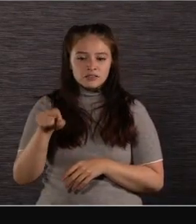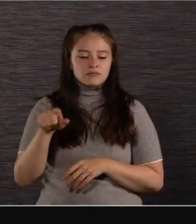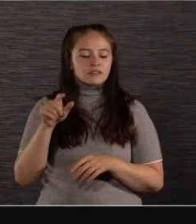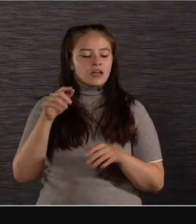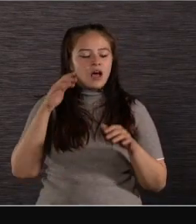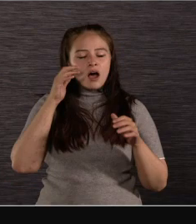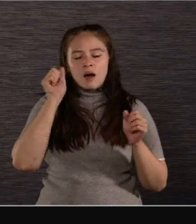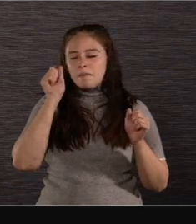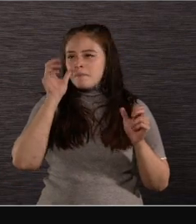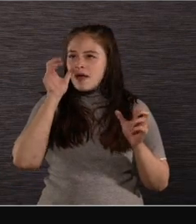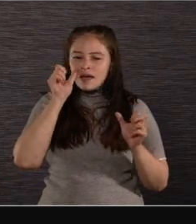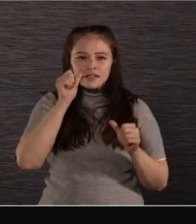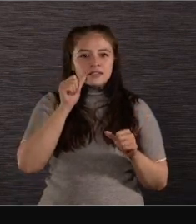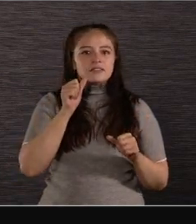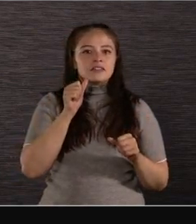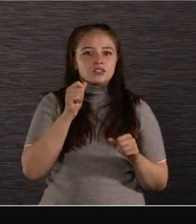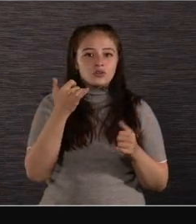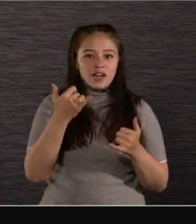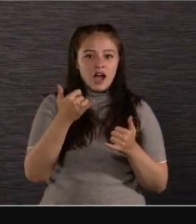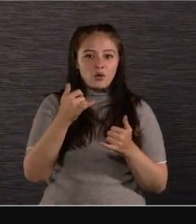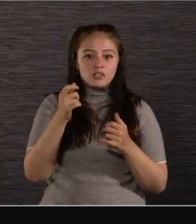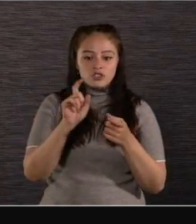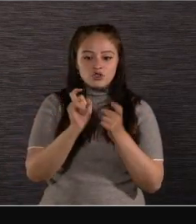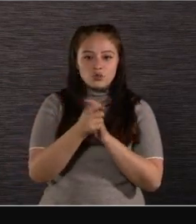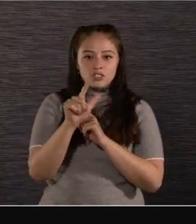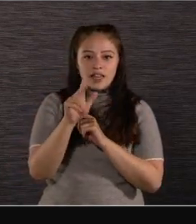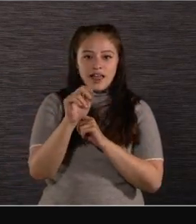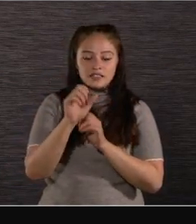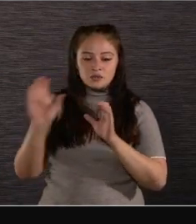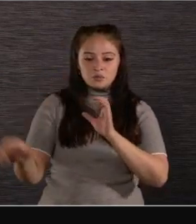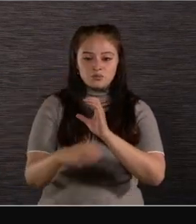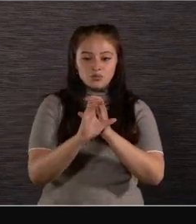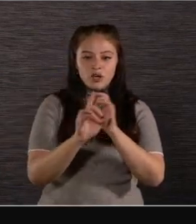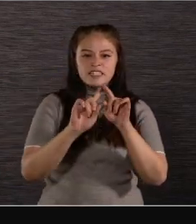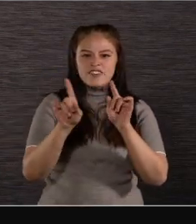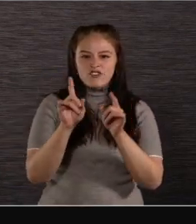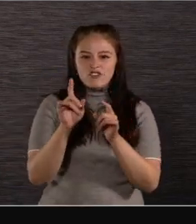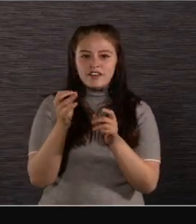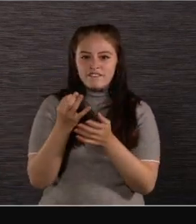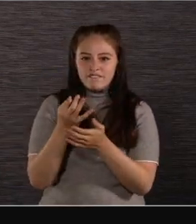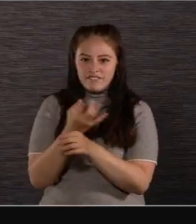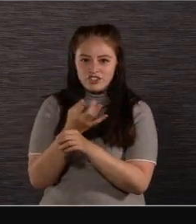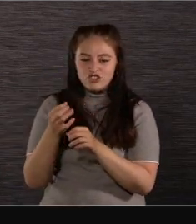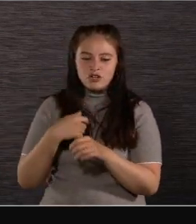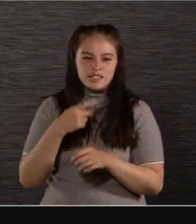Now we're going to go for a longer focal length on a different future. See how it works out